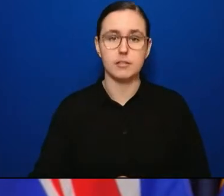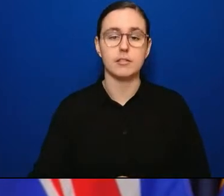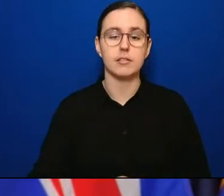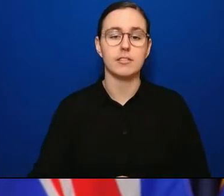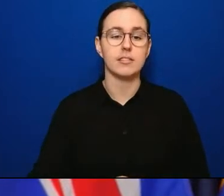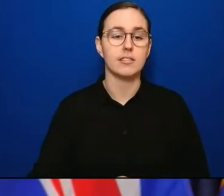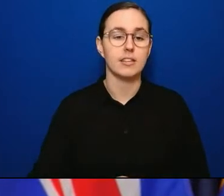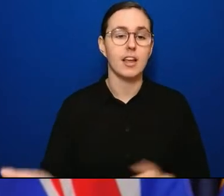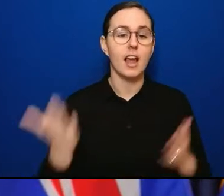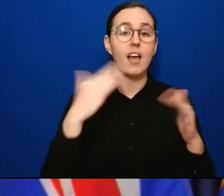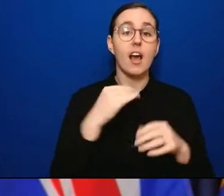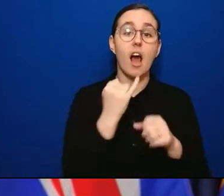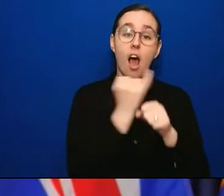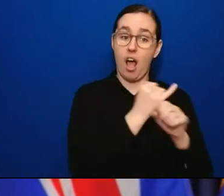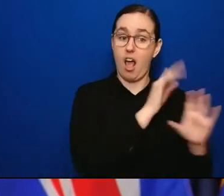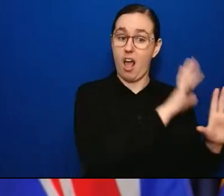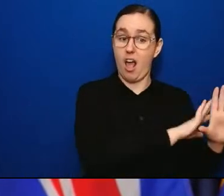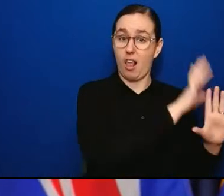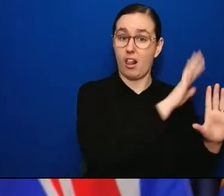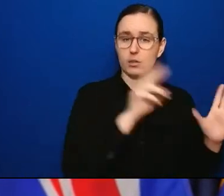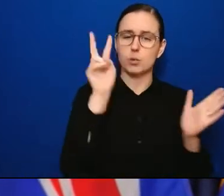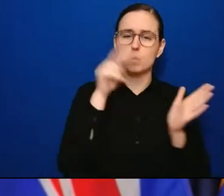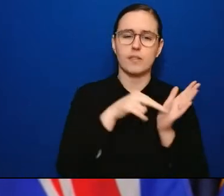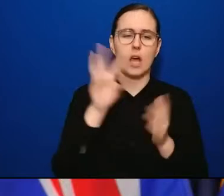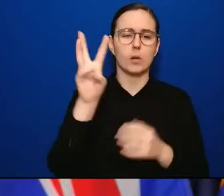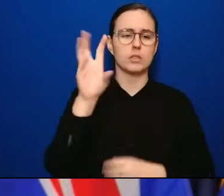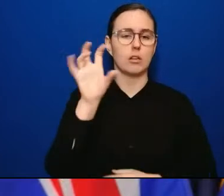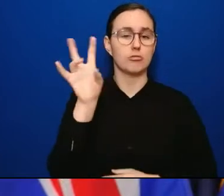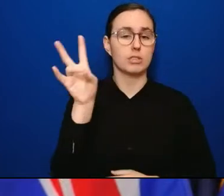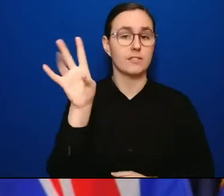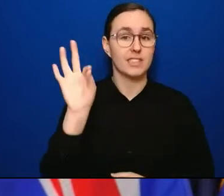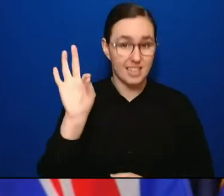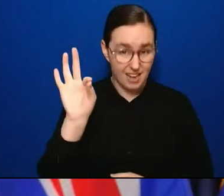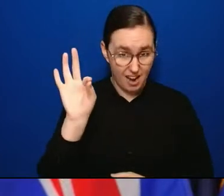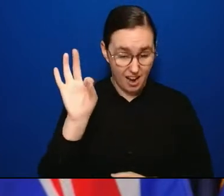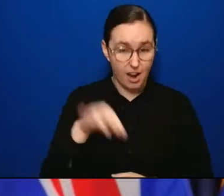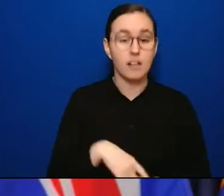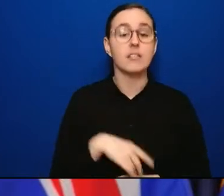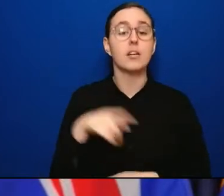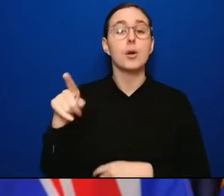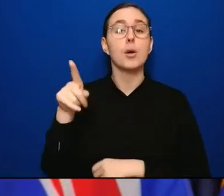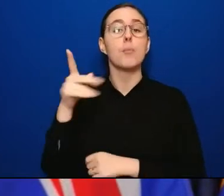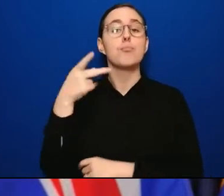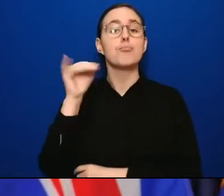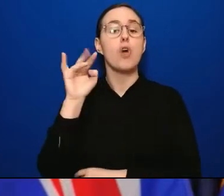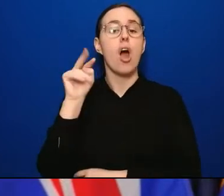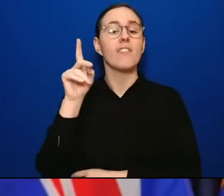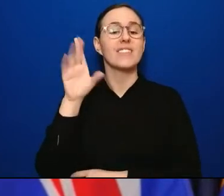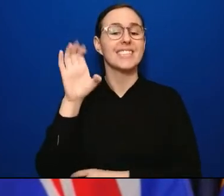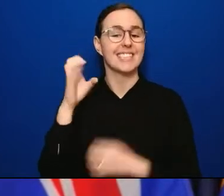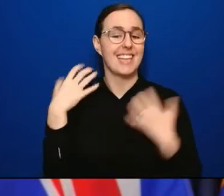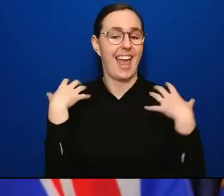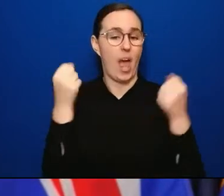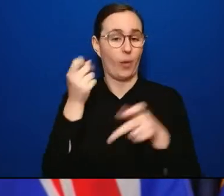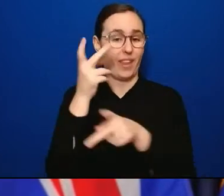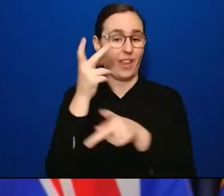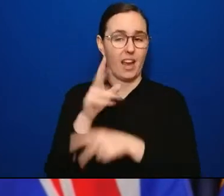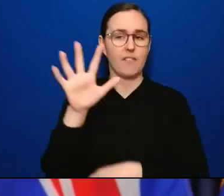137 in Vancouver Coastal health